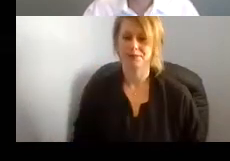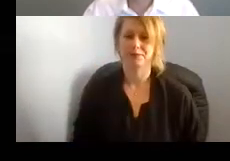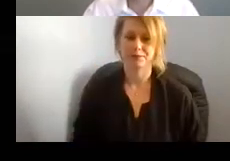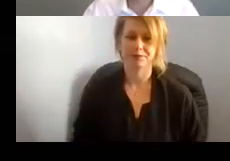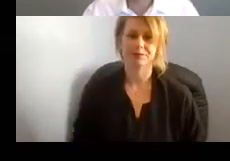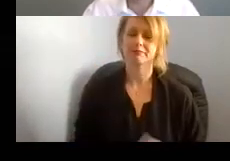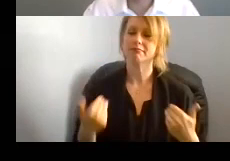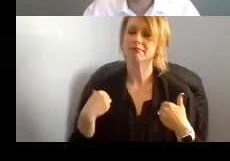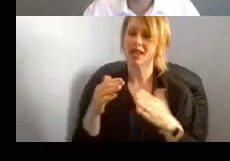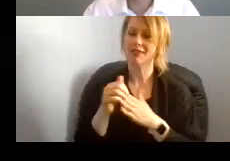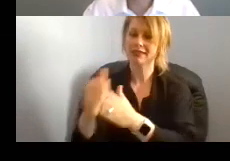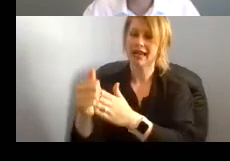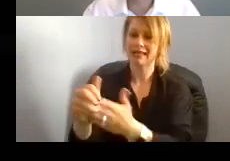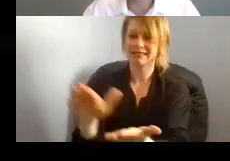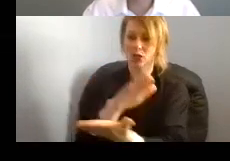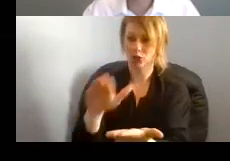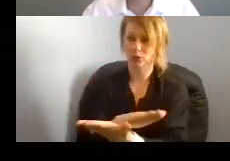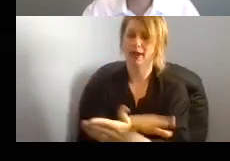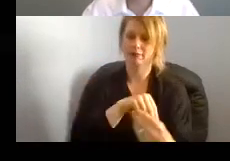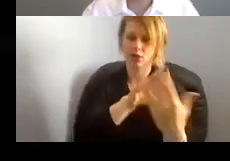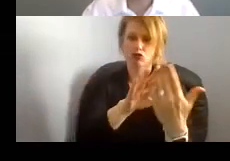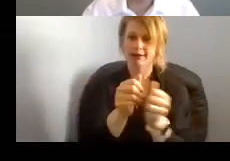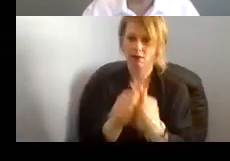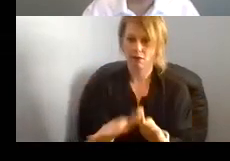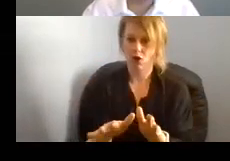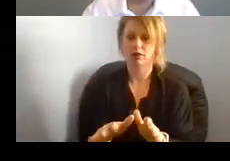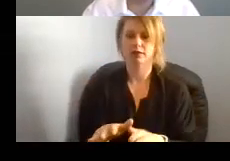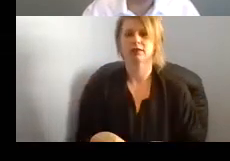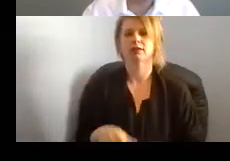these other losses, which are referred to in the field as ambiguous loss.